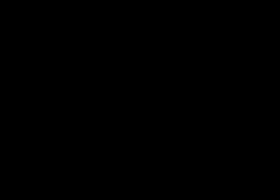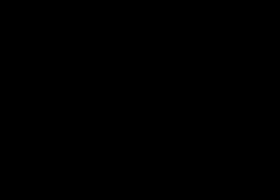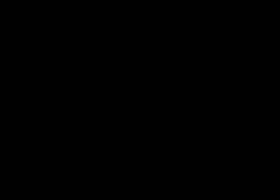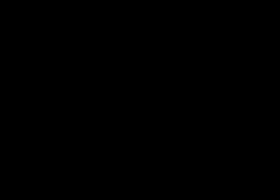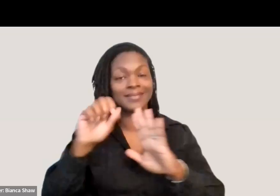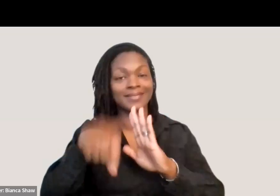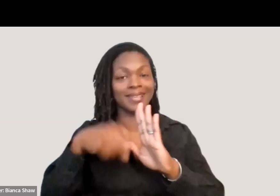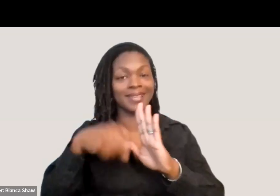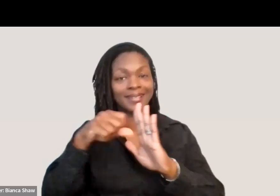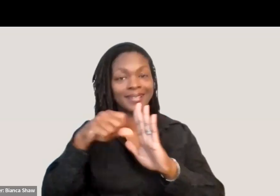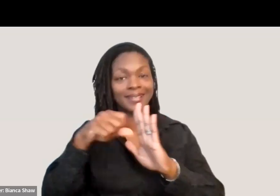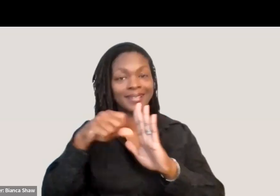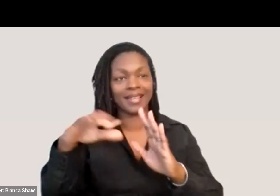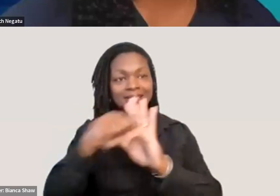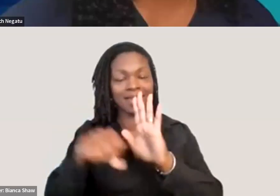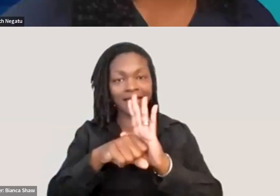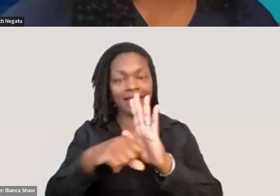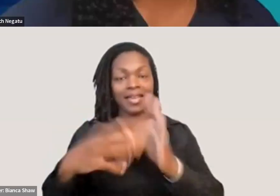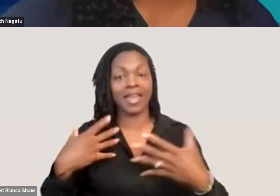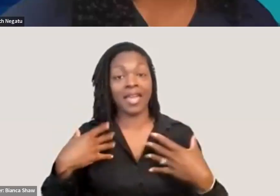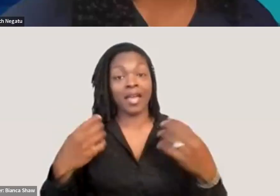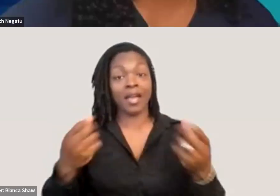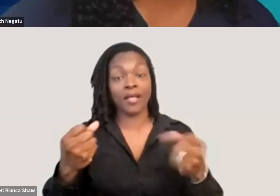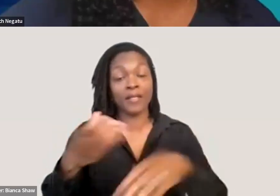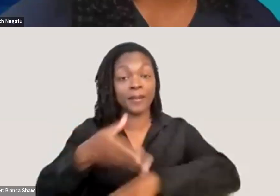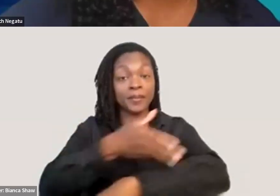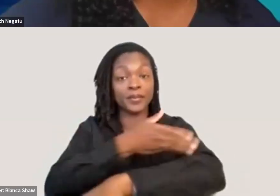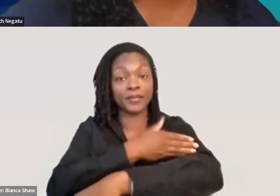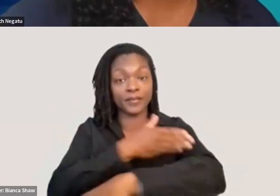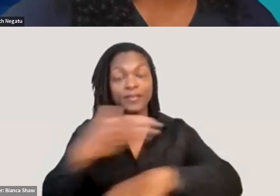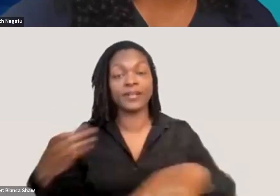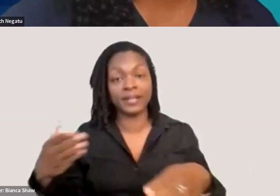Good afternoon, everyone. The next session will be state health improvement plan. The presenters will be Dr. Tewabetch Negatu